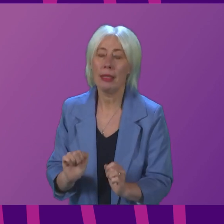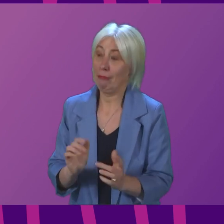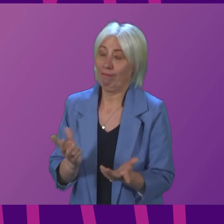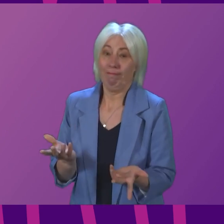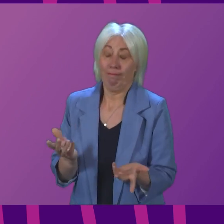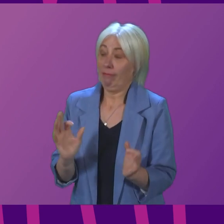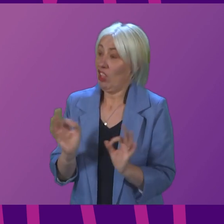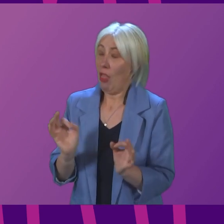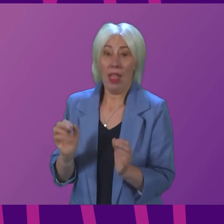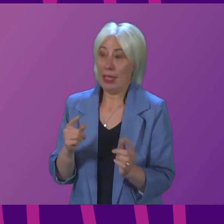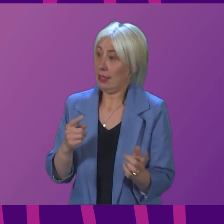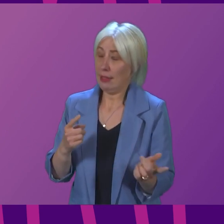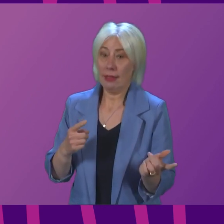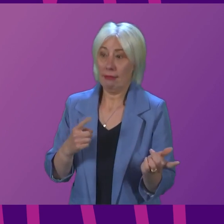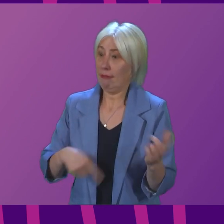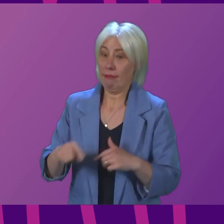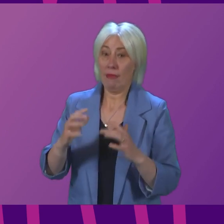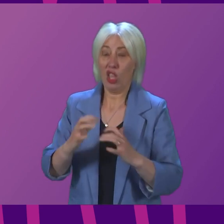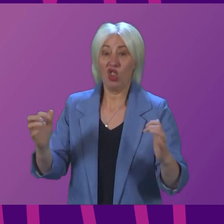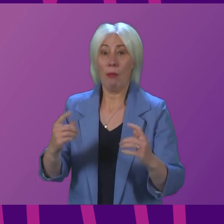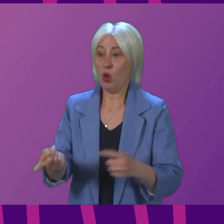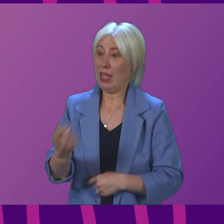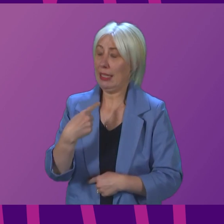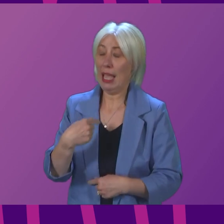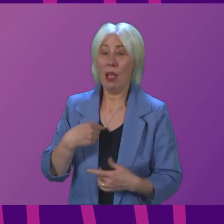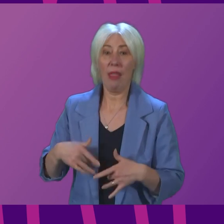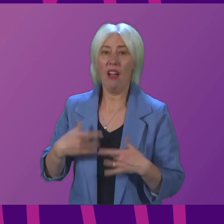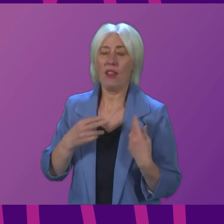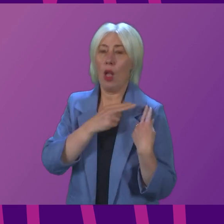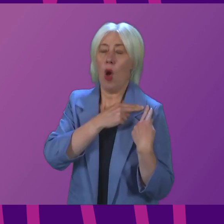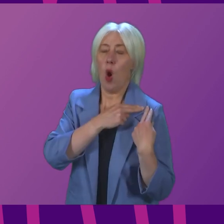in this chamber can say to me that will make me feel the weight of those decisions any